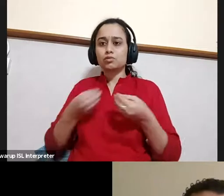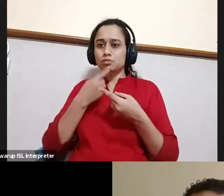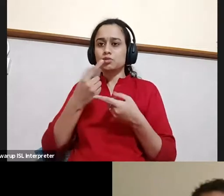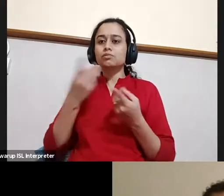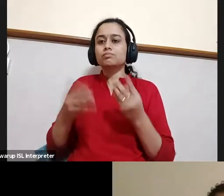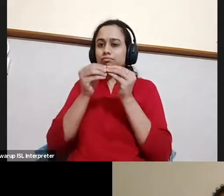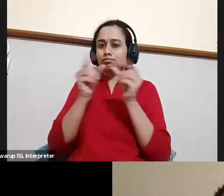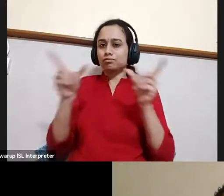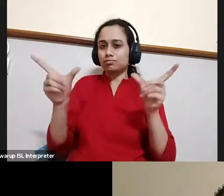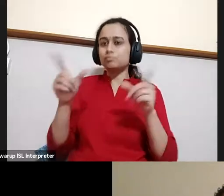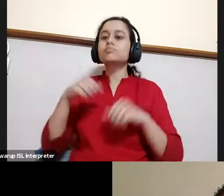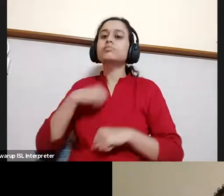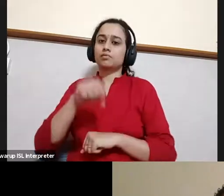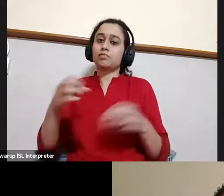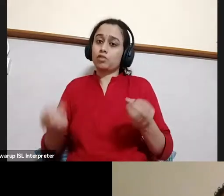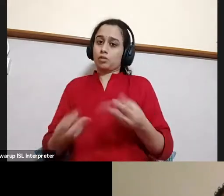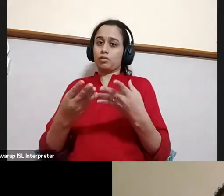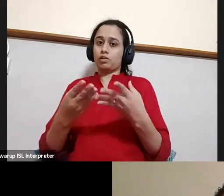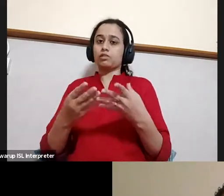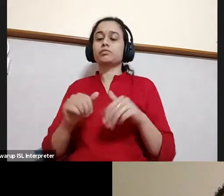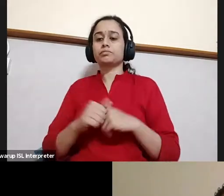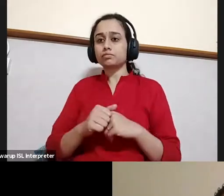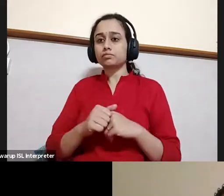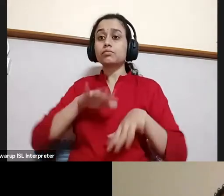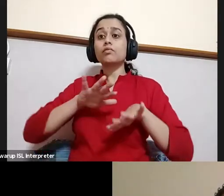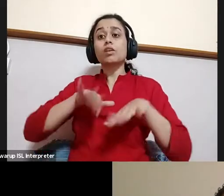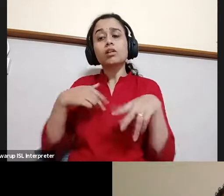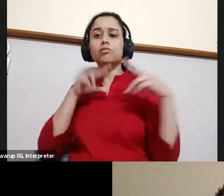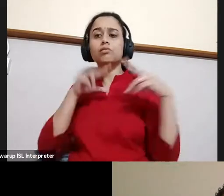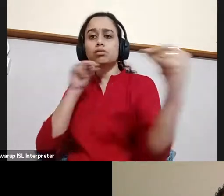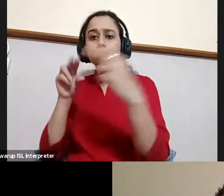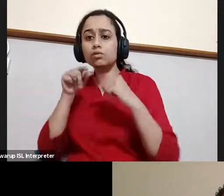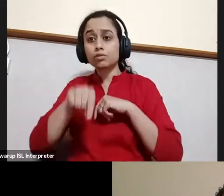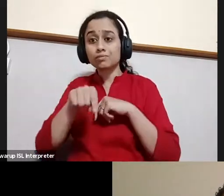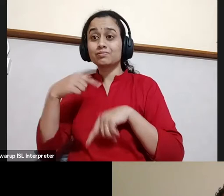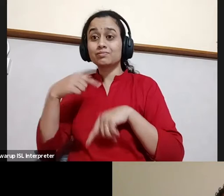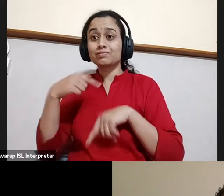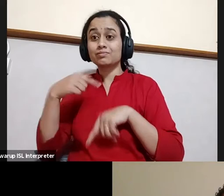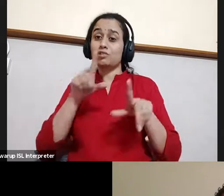begin with the when we talk about these tens of thousands of negatives it was actually originally